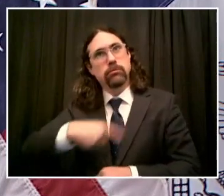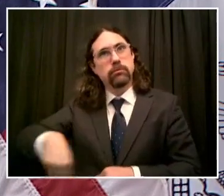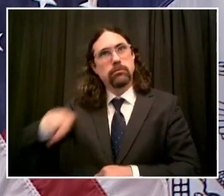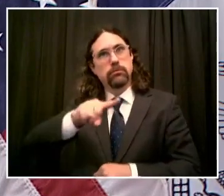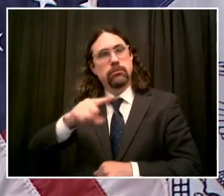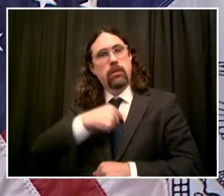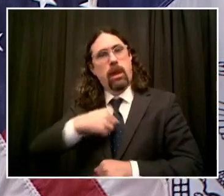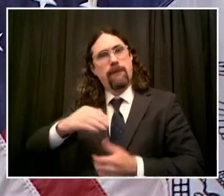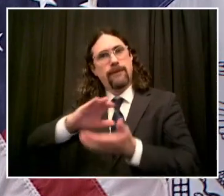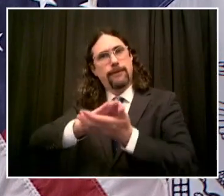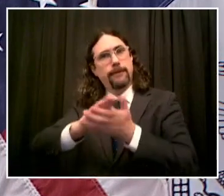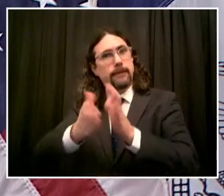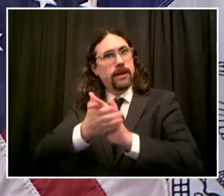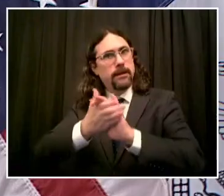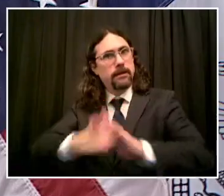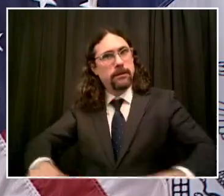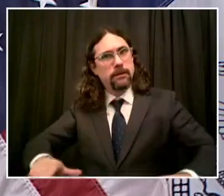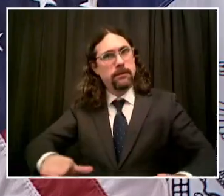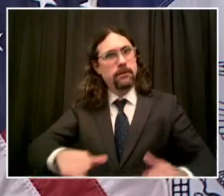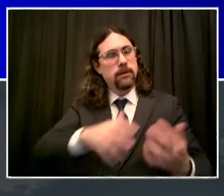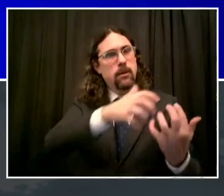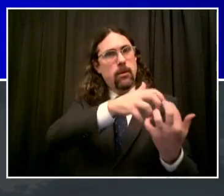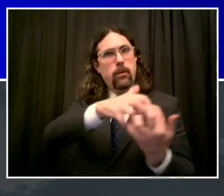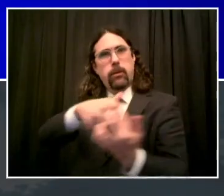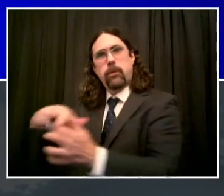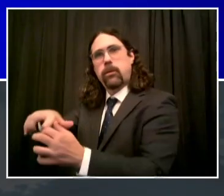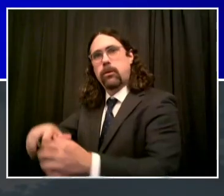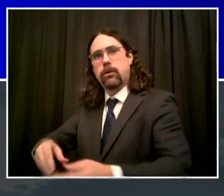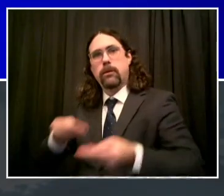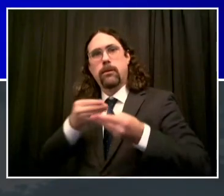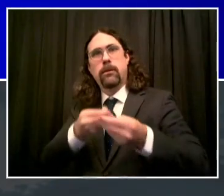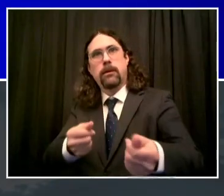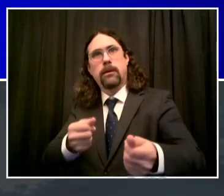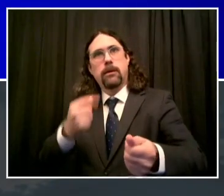AND TONIGHT AND ALL WEEK IN NEW